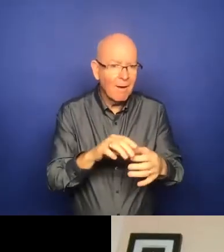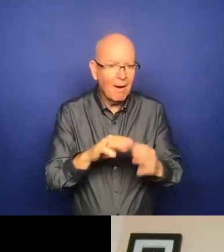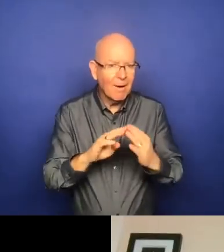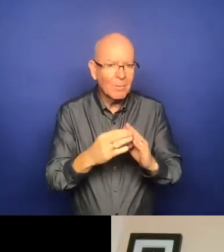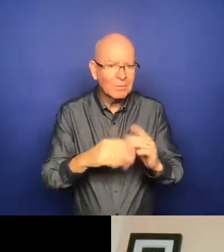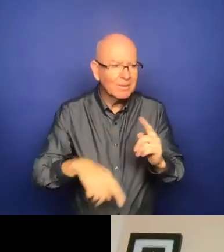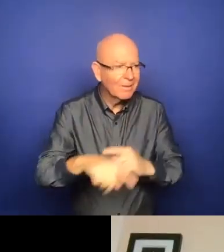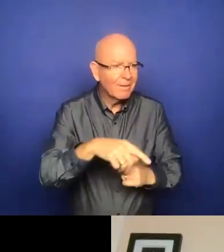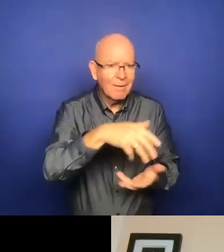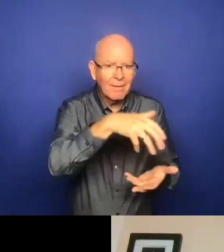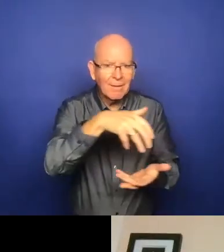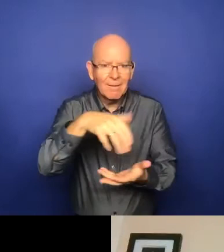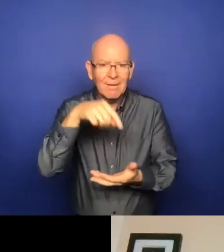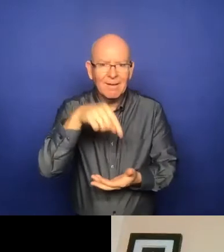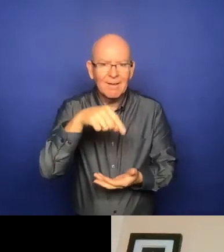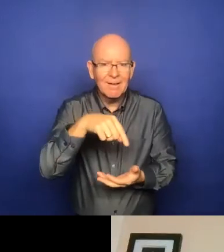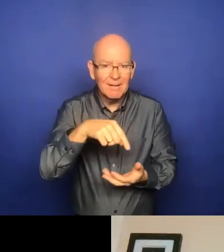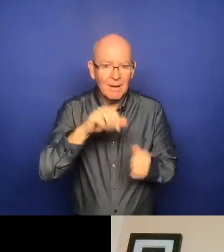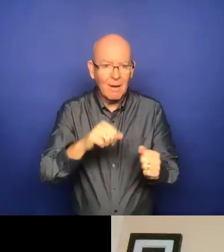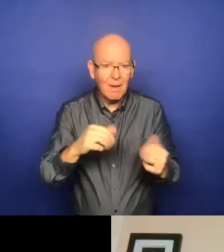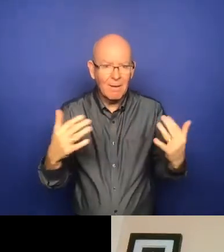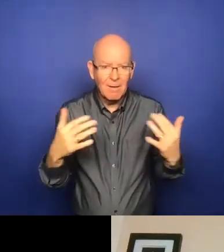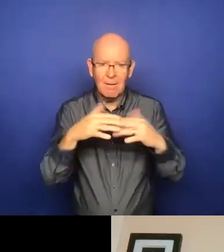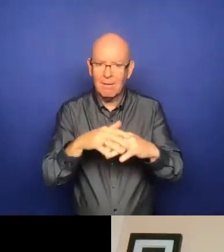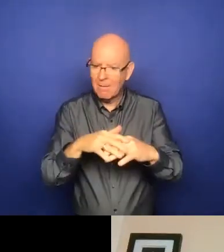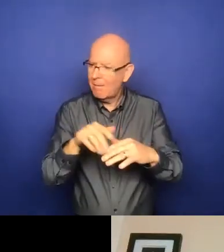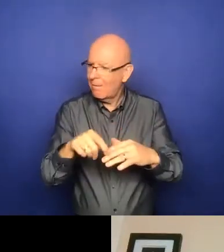that are connected to real gaps that already exist